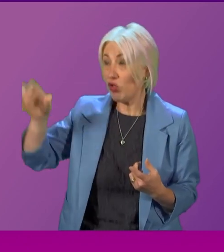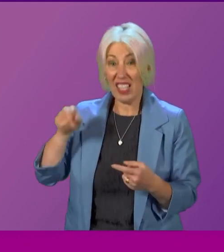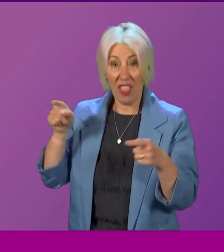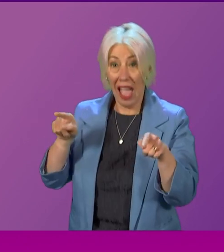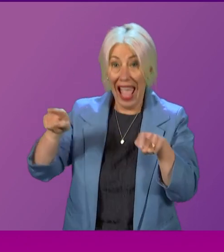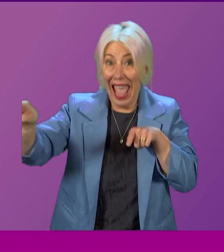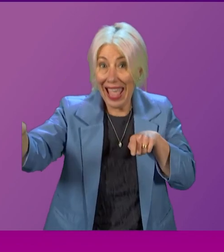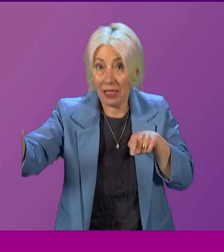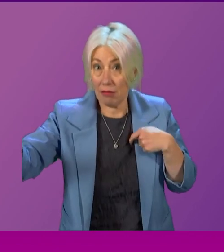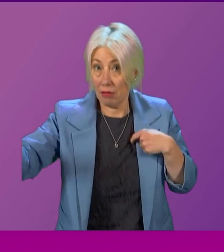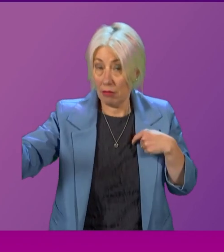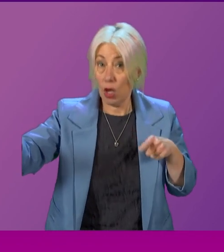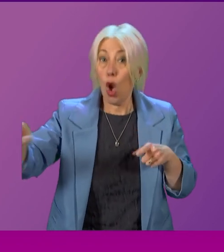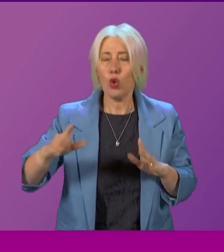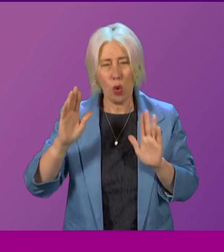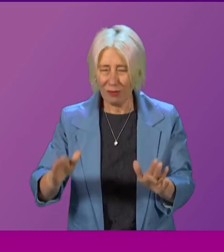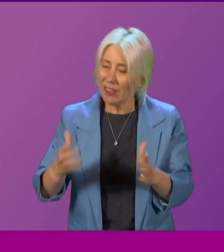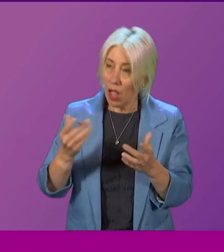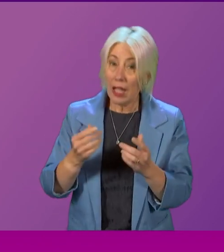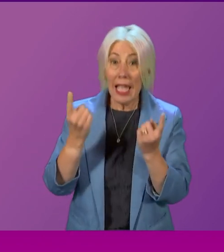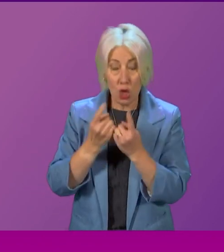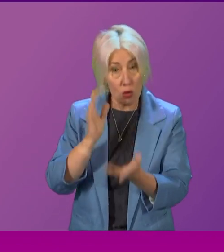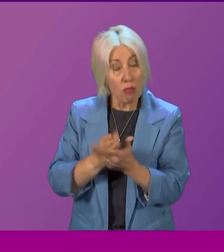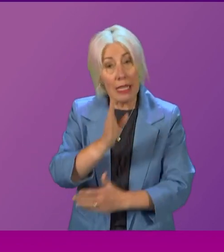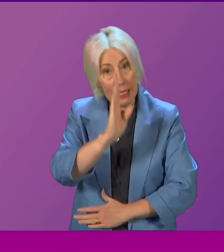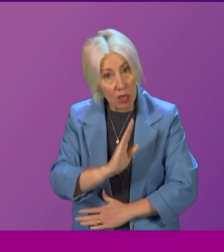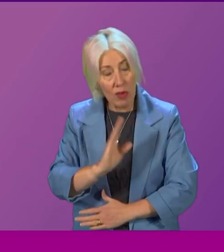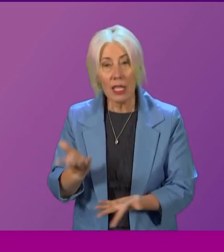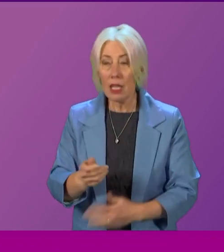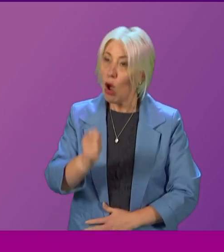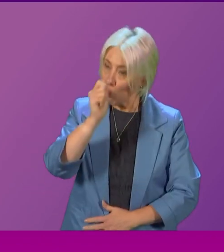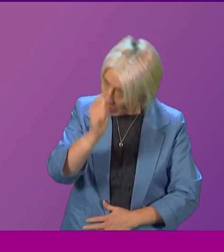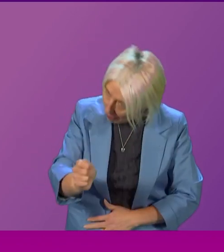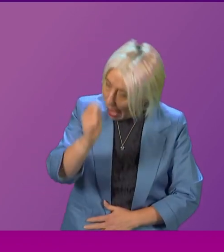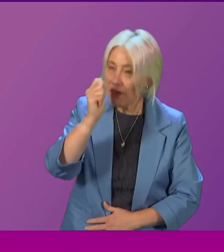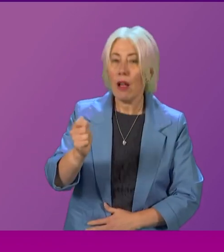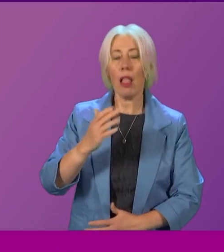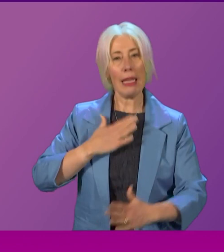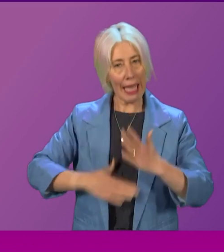Let us continue to treat these issues seriously, respectfully and calmly and allow the Parliament